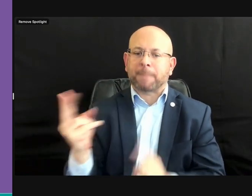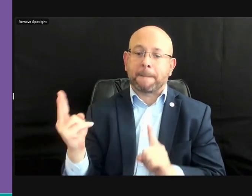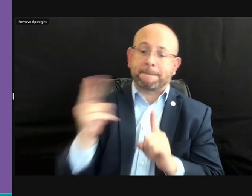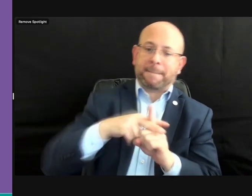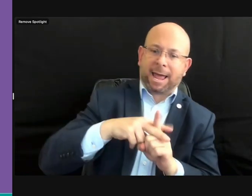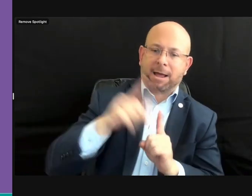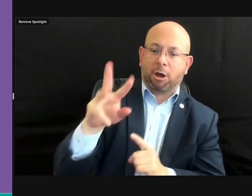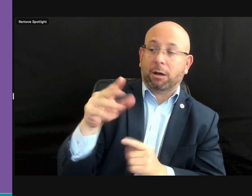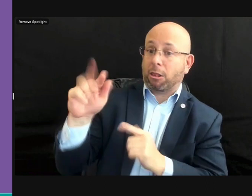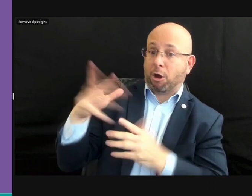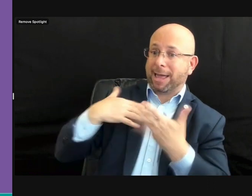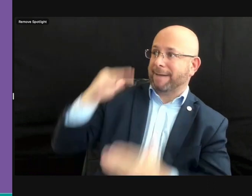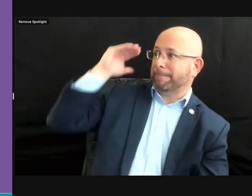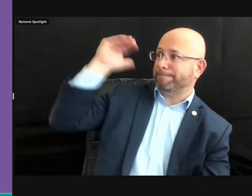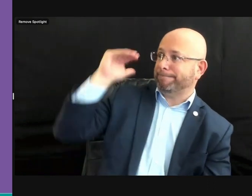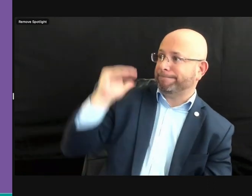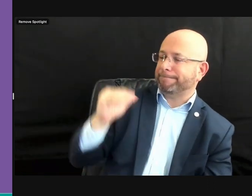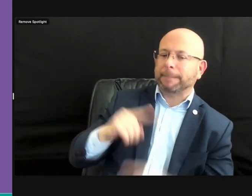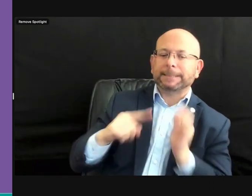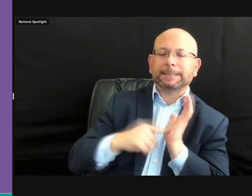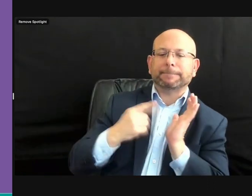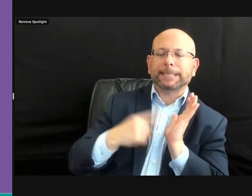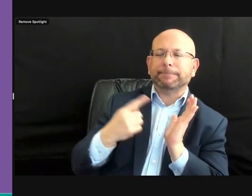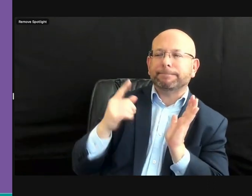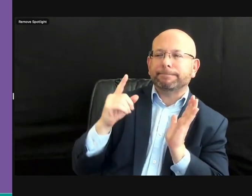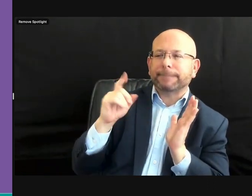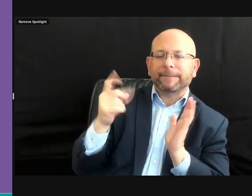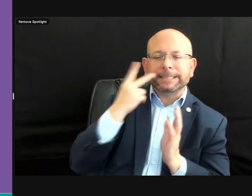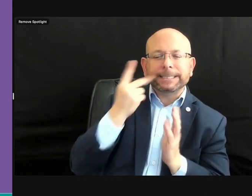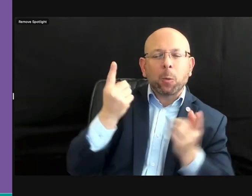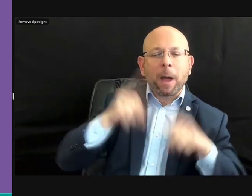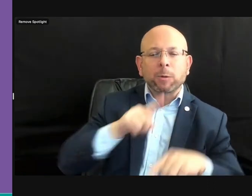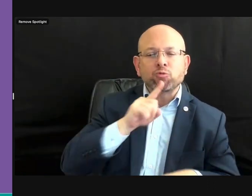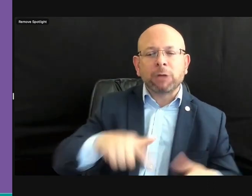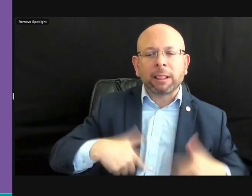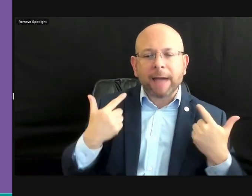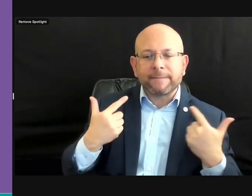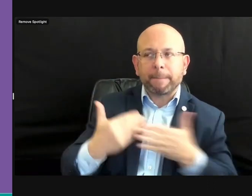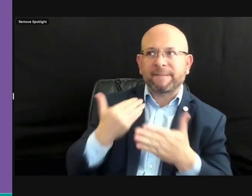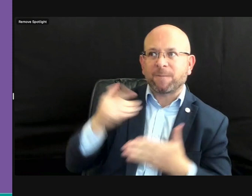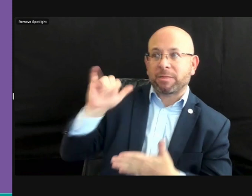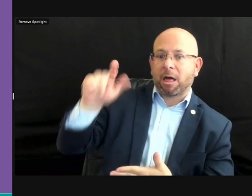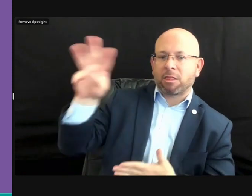Applying the law. Laws have different sections. Sometimes we also have to wait to see how real life plays out